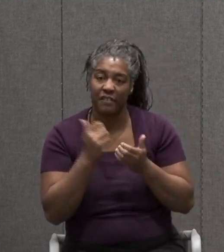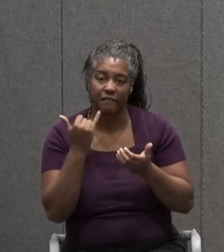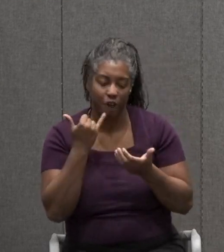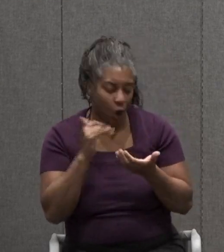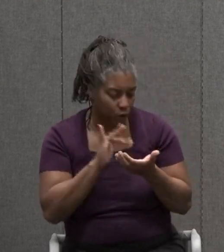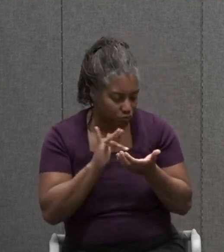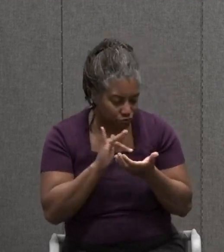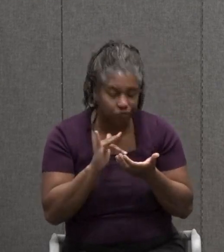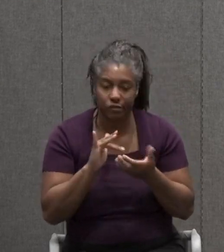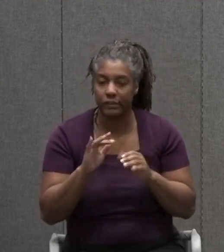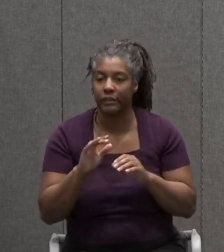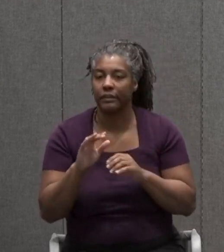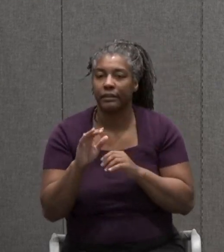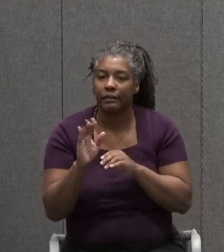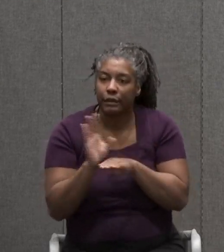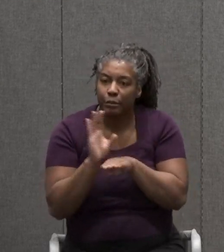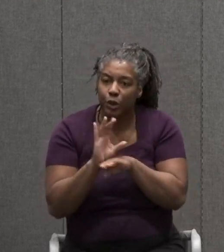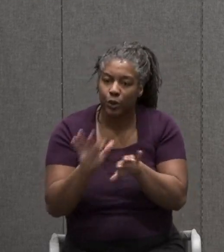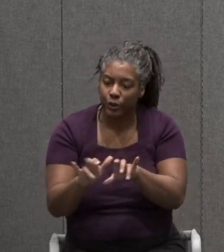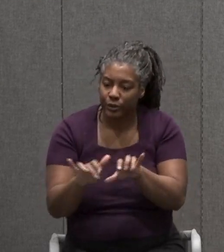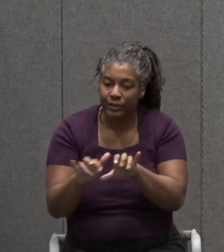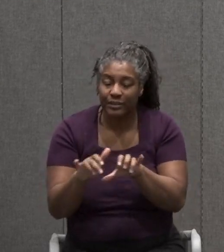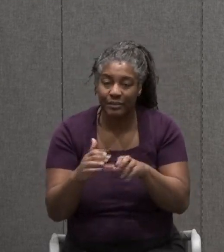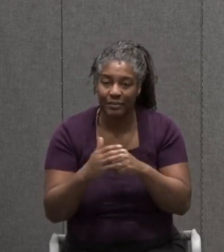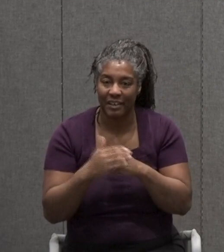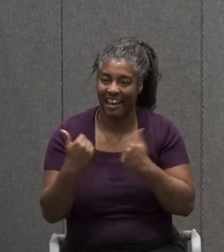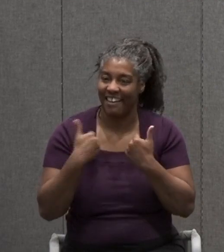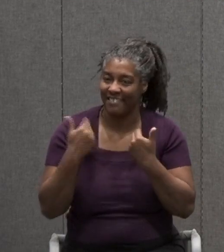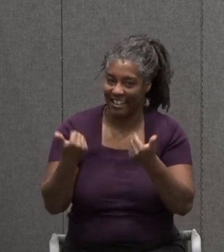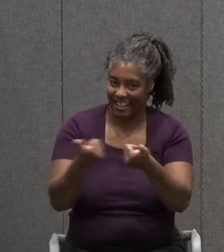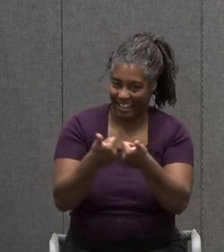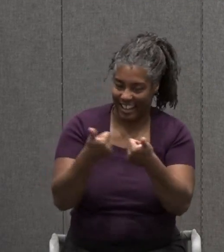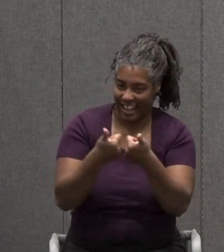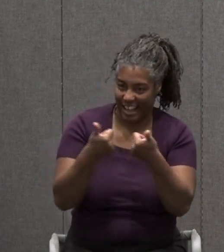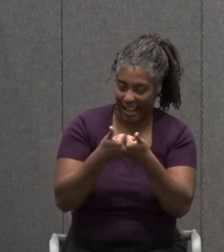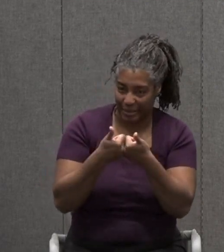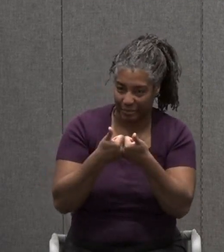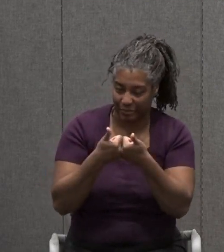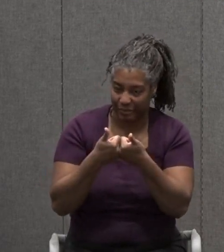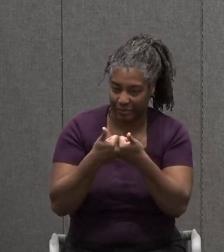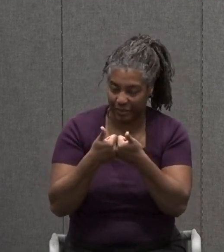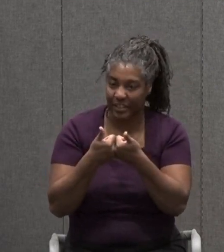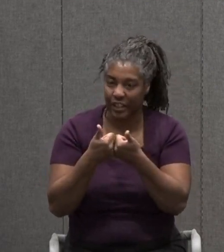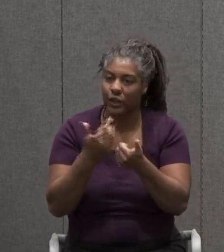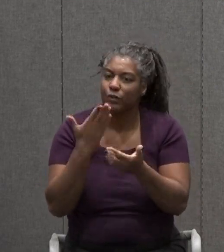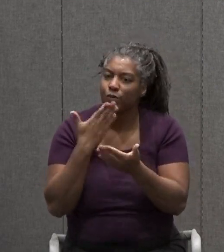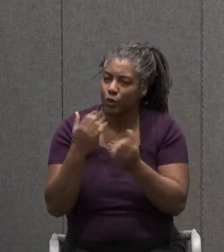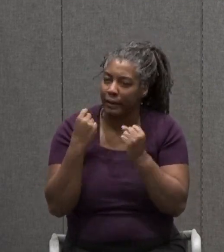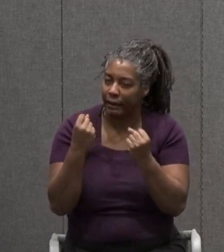So we've come up with a really cool game that helps work out the wrists and the hands and the fingers.